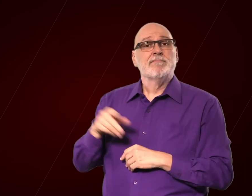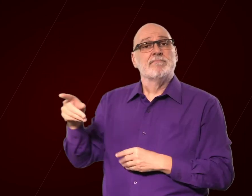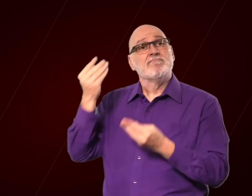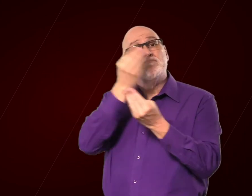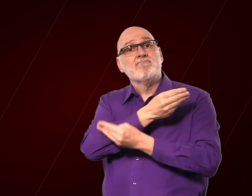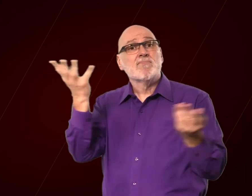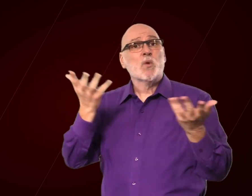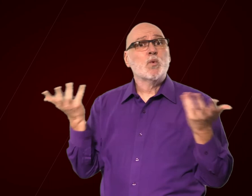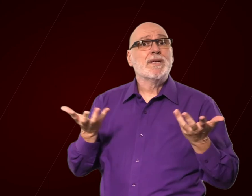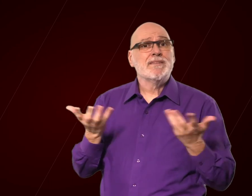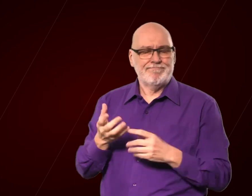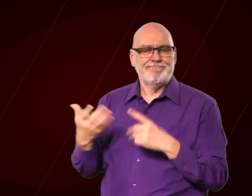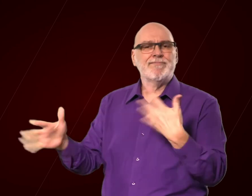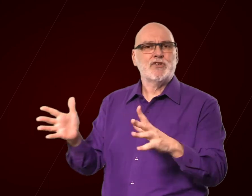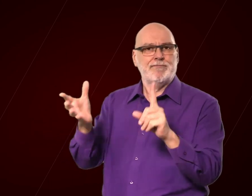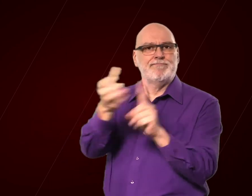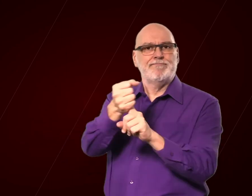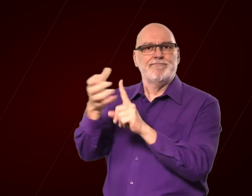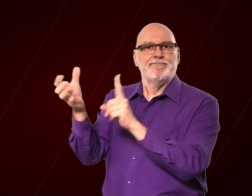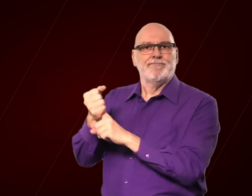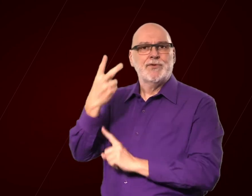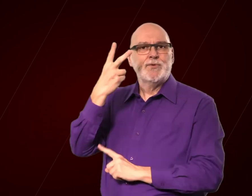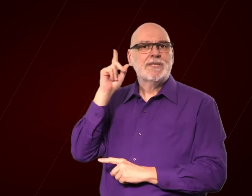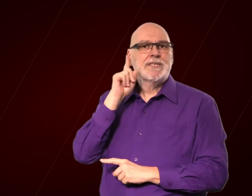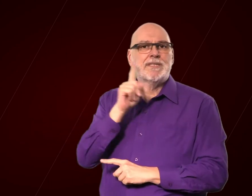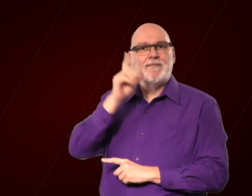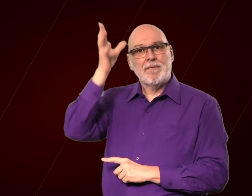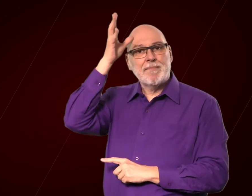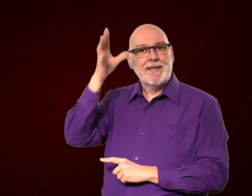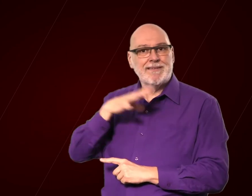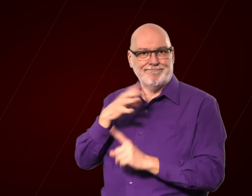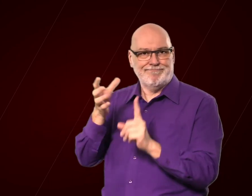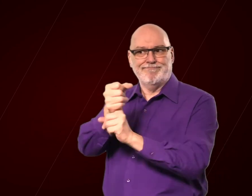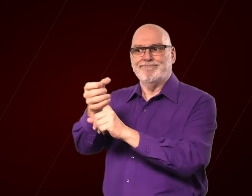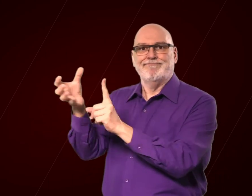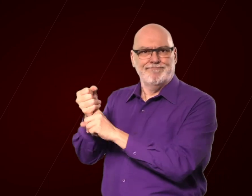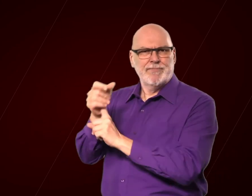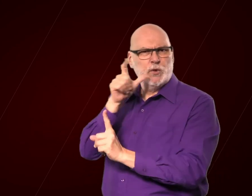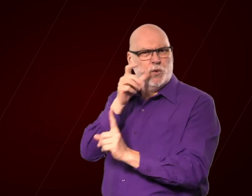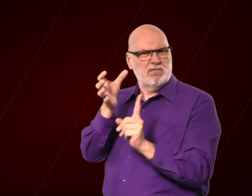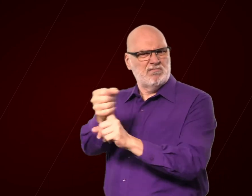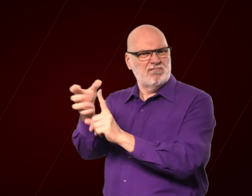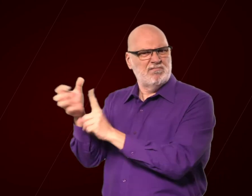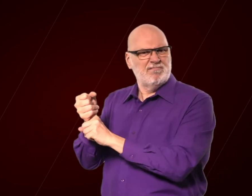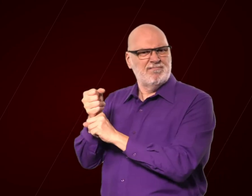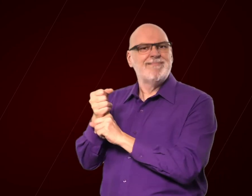reported that two Deaf men have been arrested by